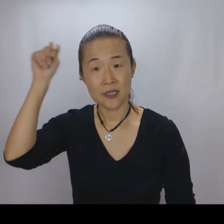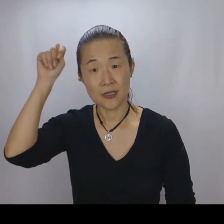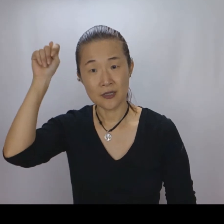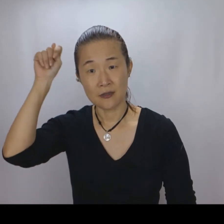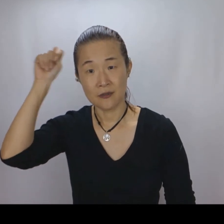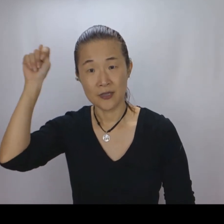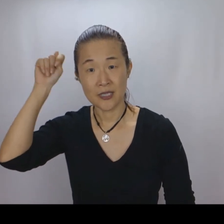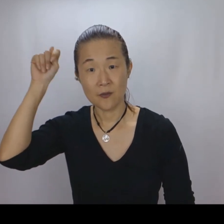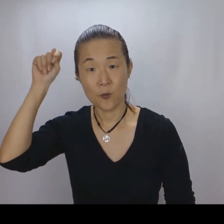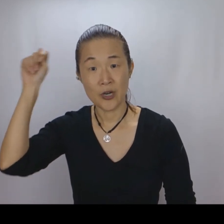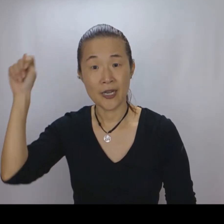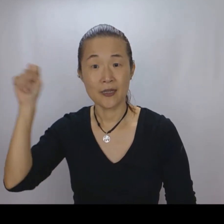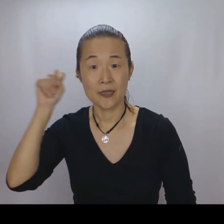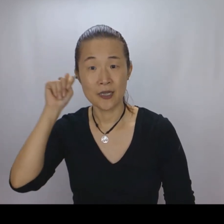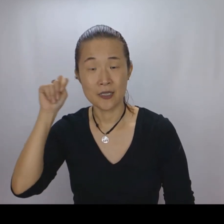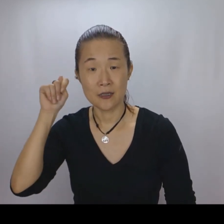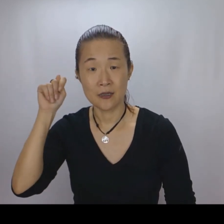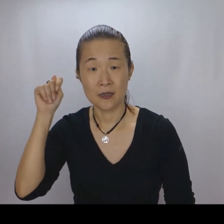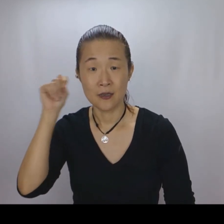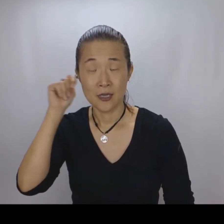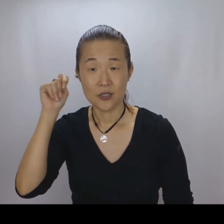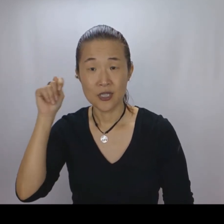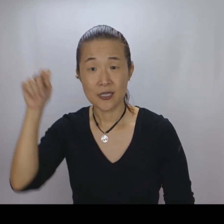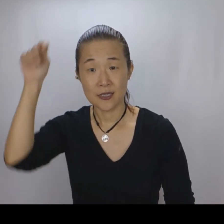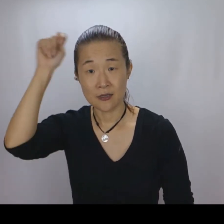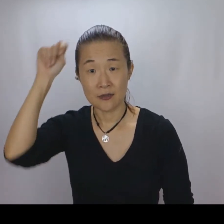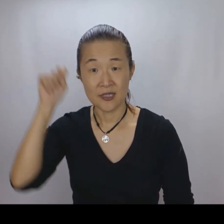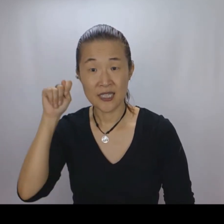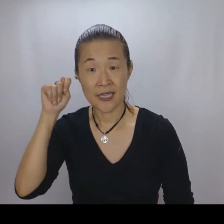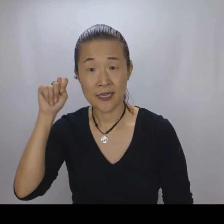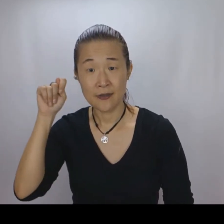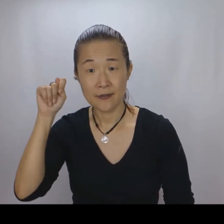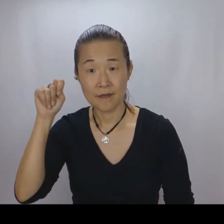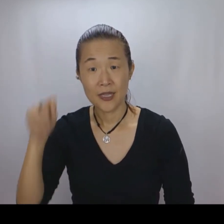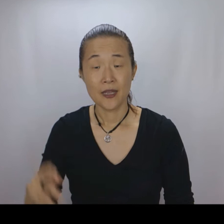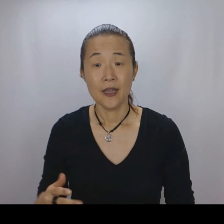So, next to the forehead, then next to the cheek, so teen.